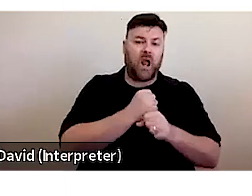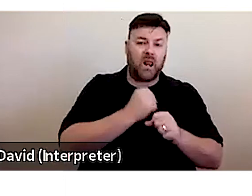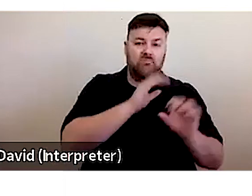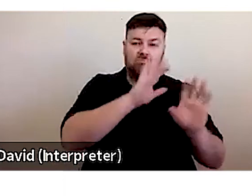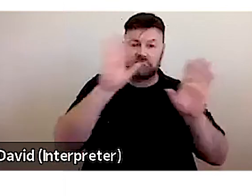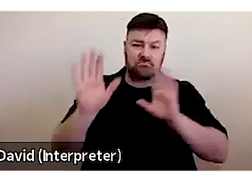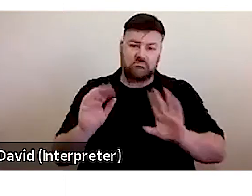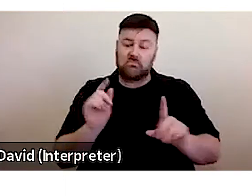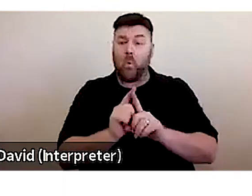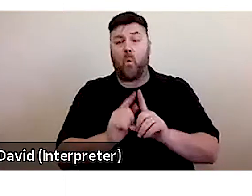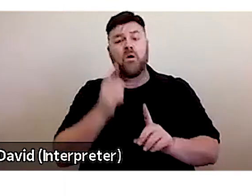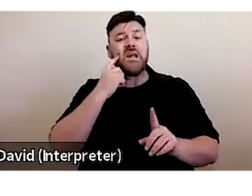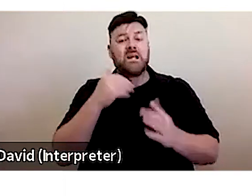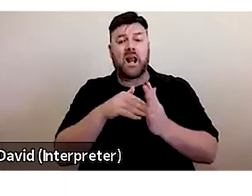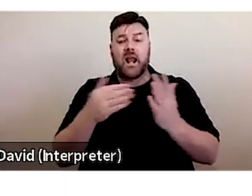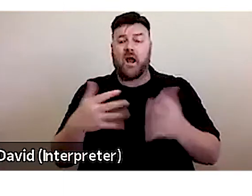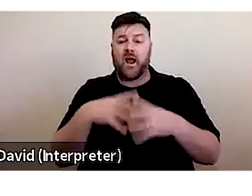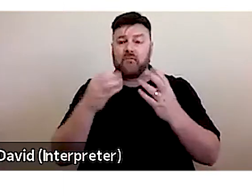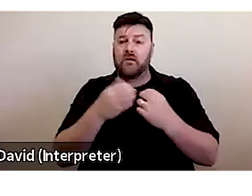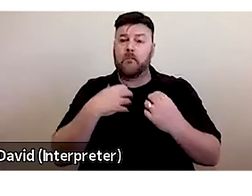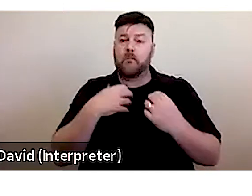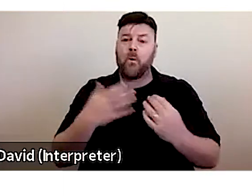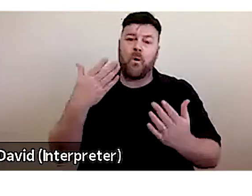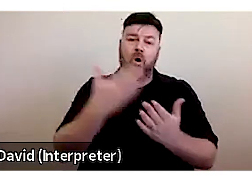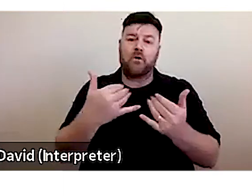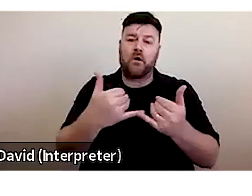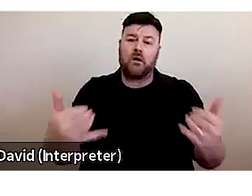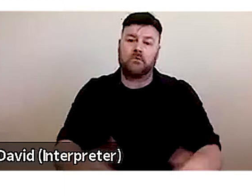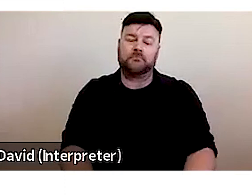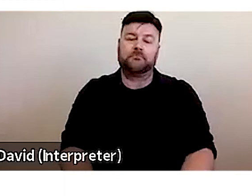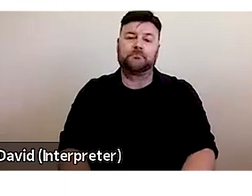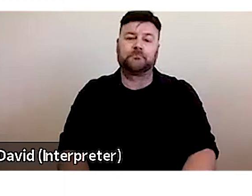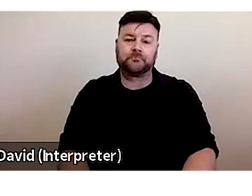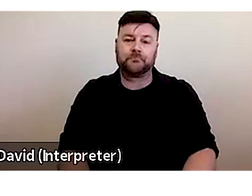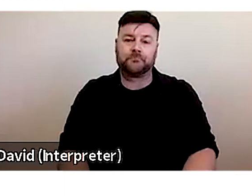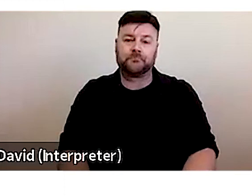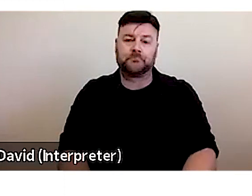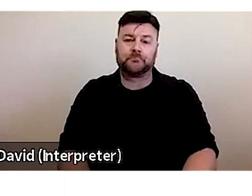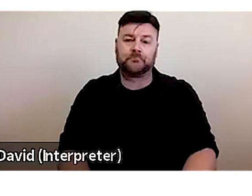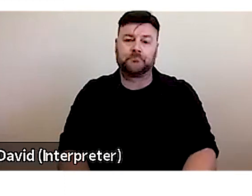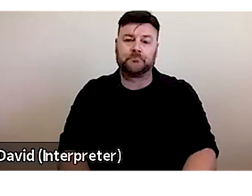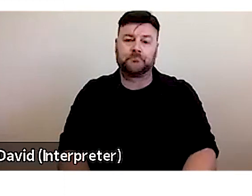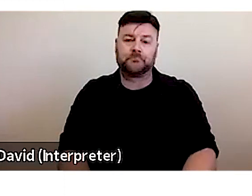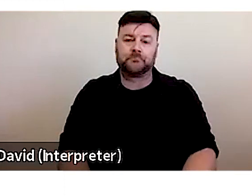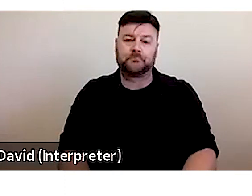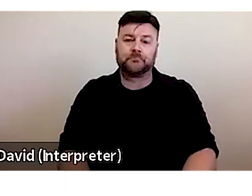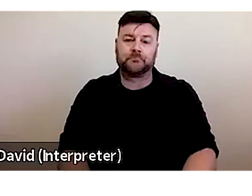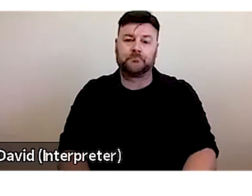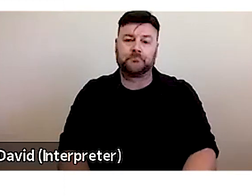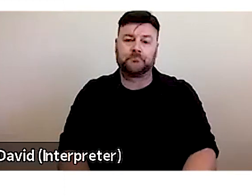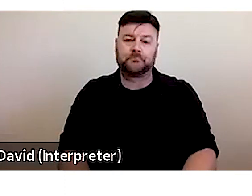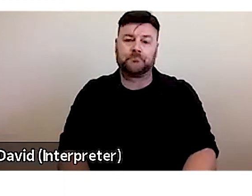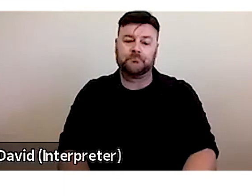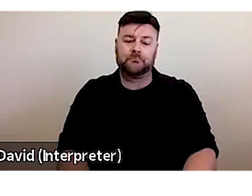Having the contribution of people with disability to online work is